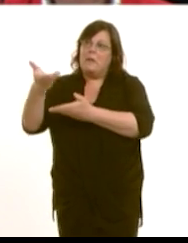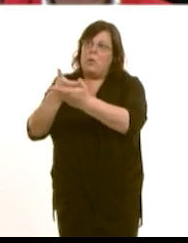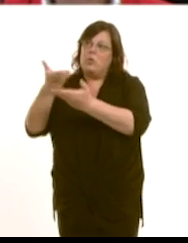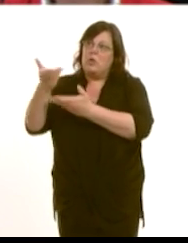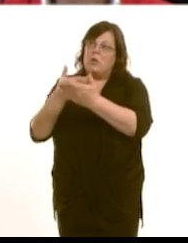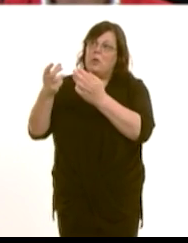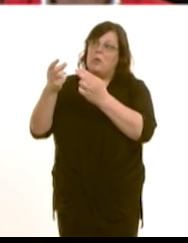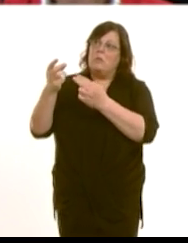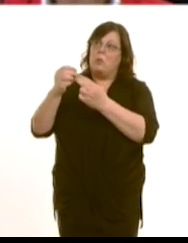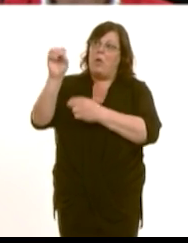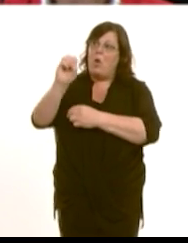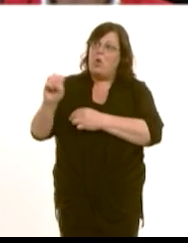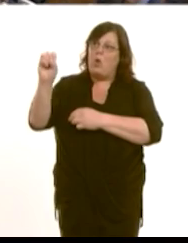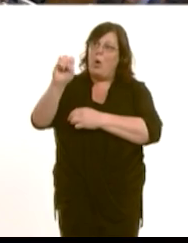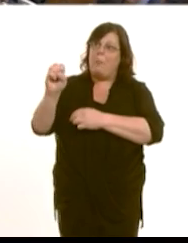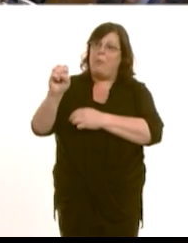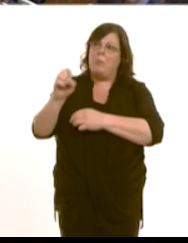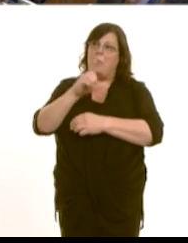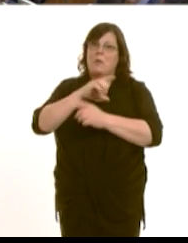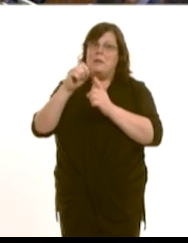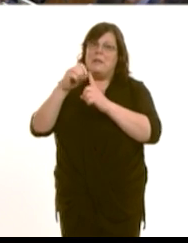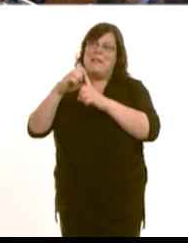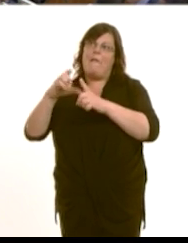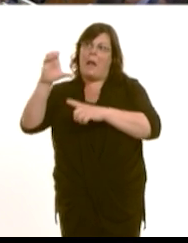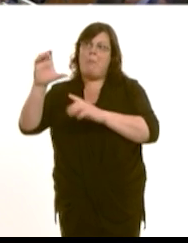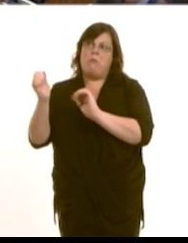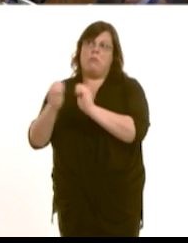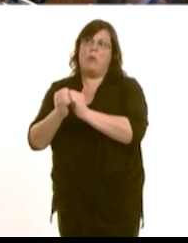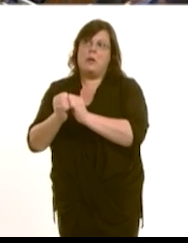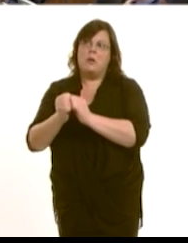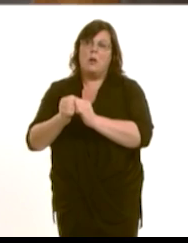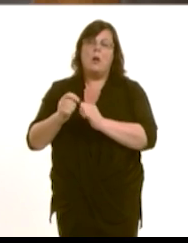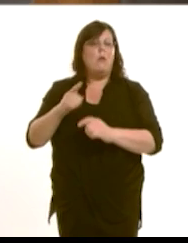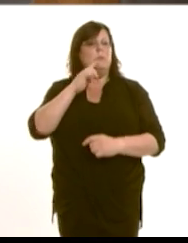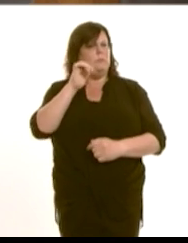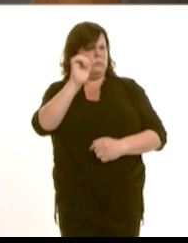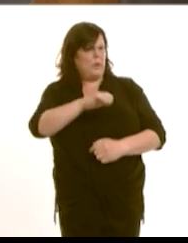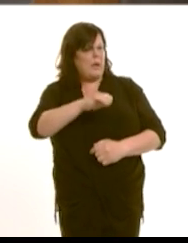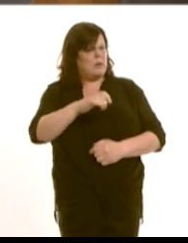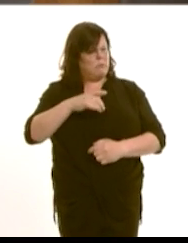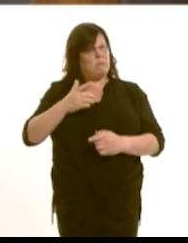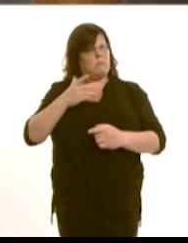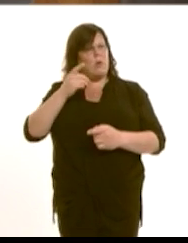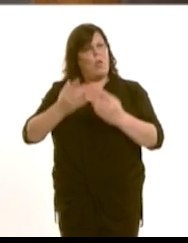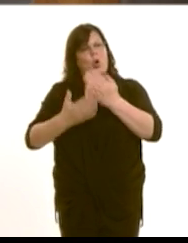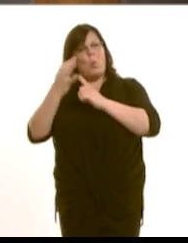as was offered by David Cameron? Carwyn Jones: Yes, I can. I expect that promise to be honoured. We will of course have a twin-track approach.